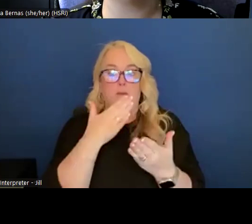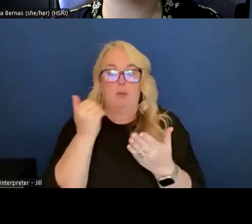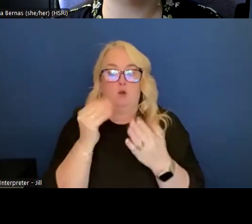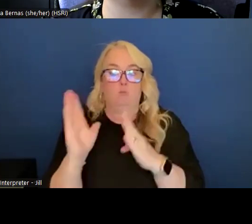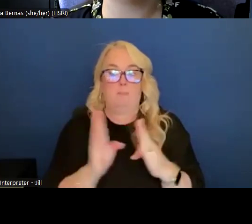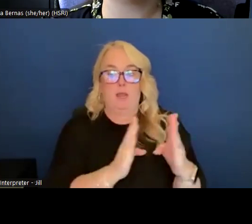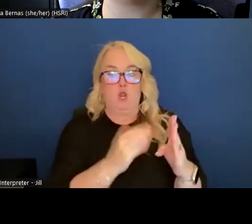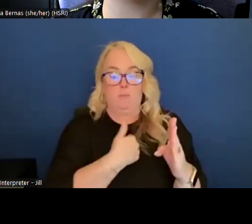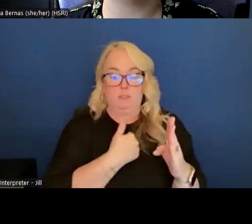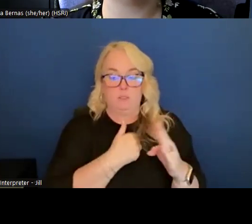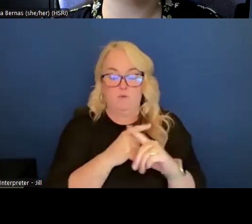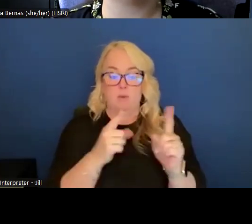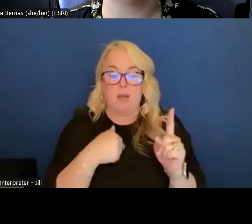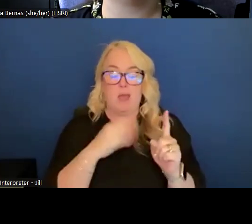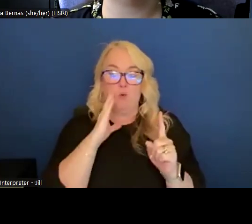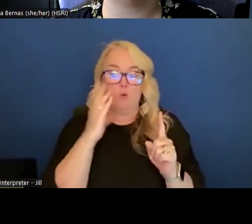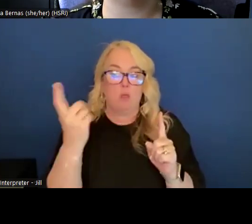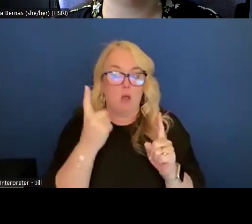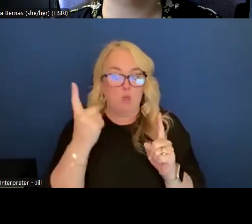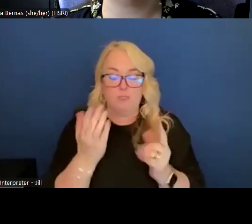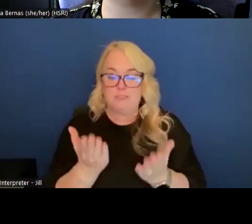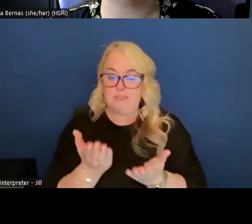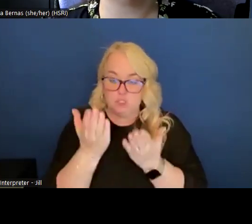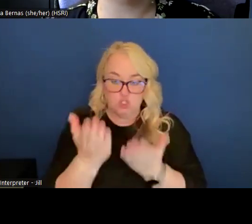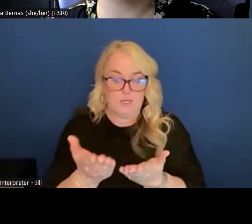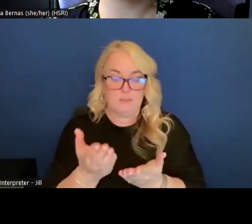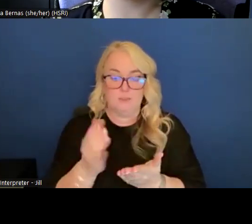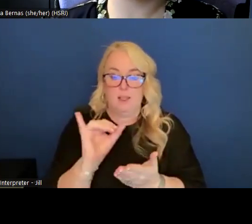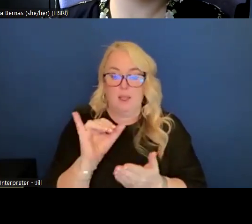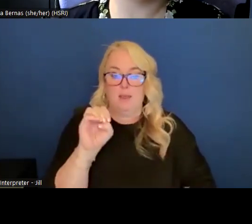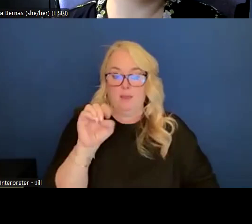would always suggest that, just like Elizabeth said, you can go